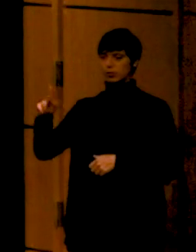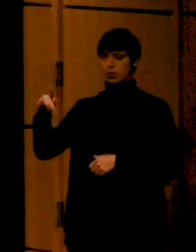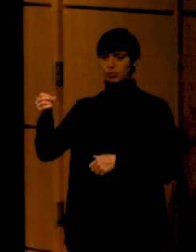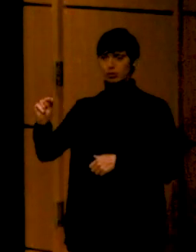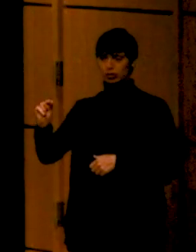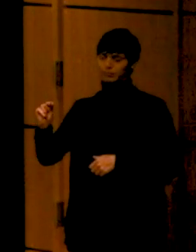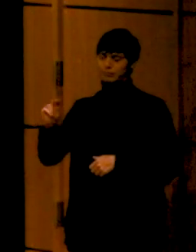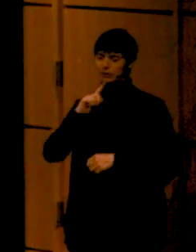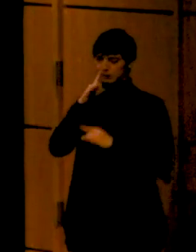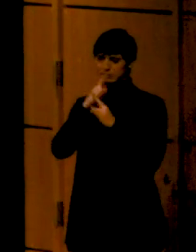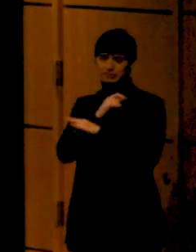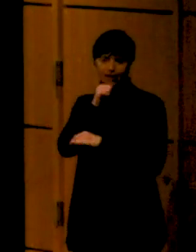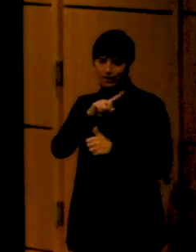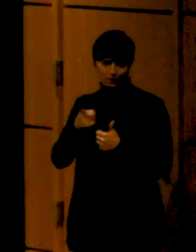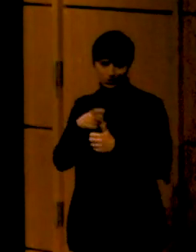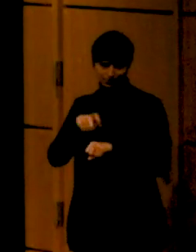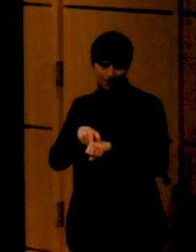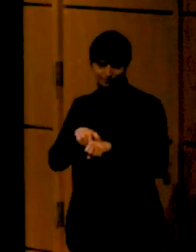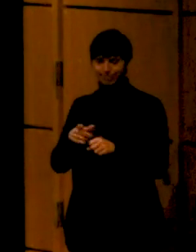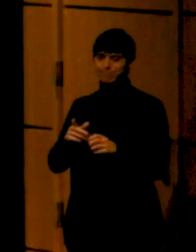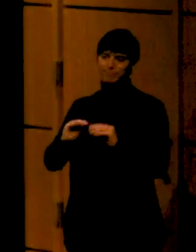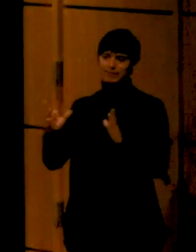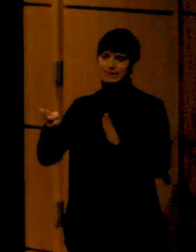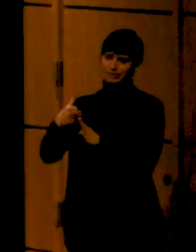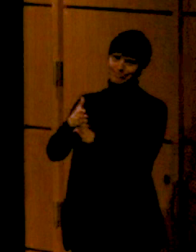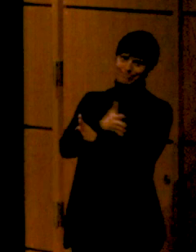the other volcanoes along the Pacific coast.